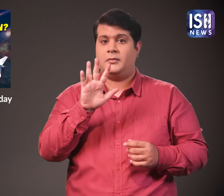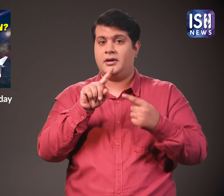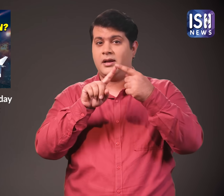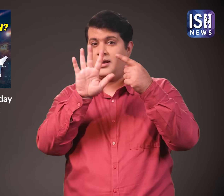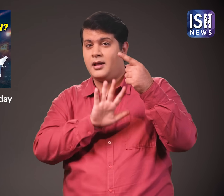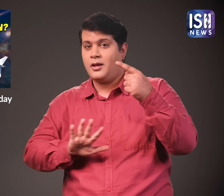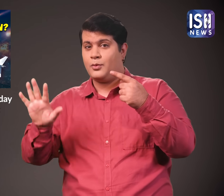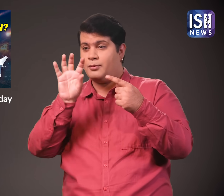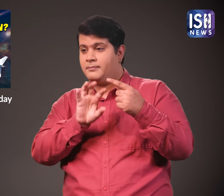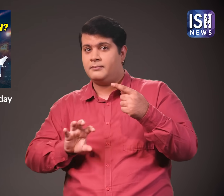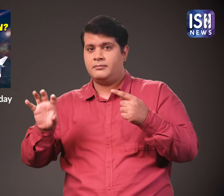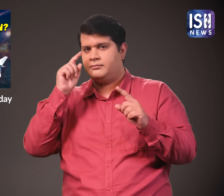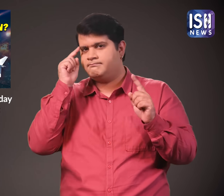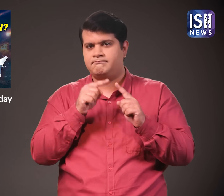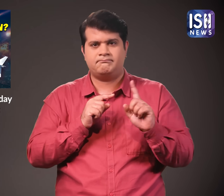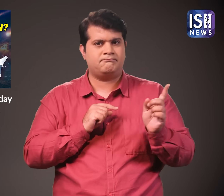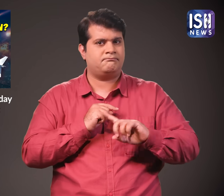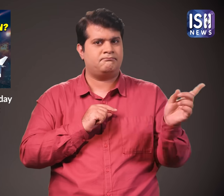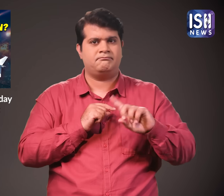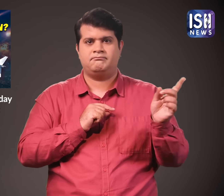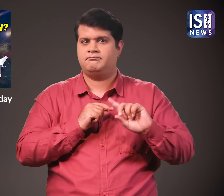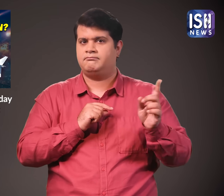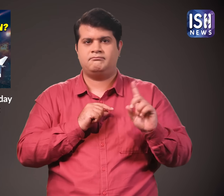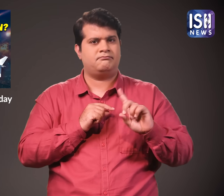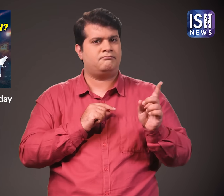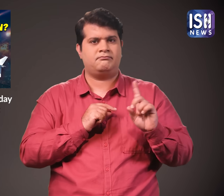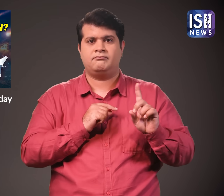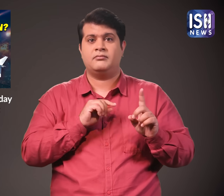Many European countries opposed this move.